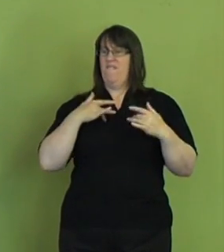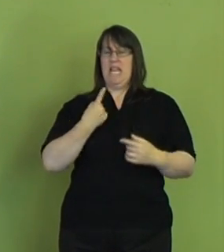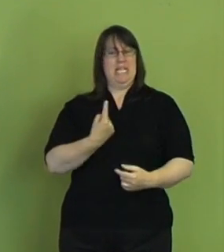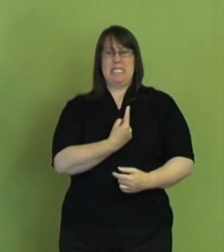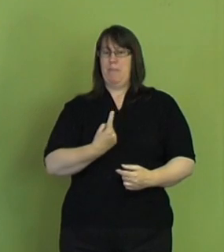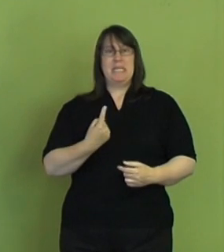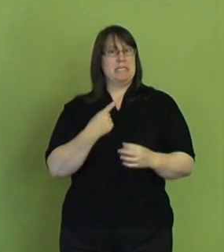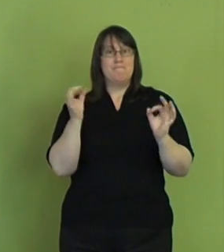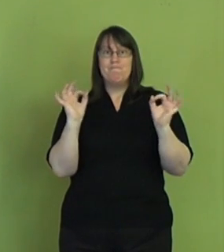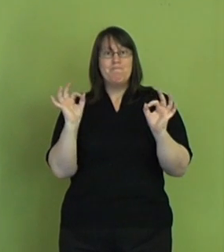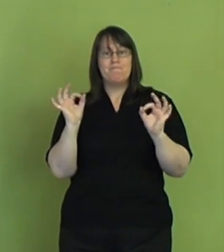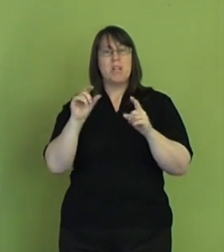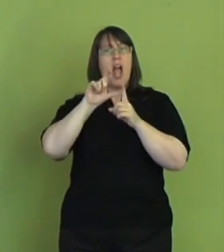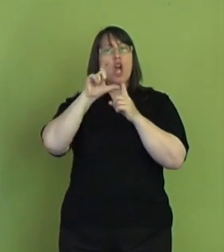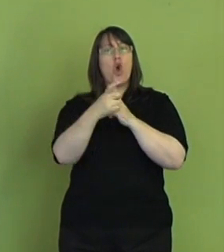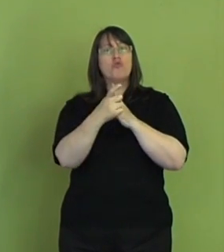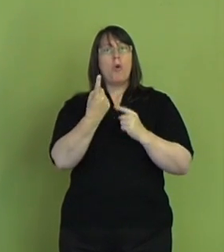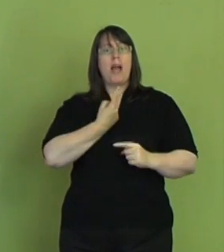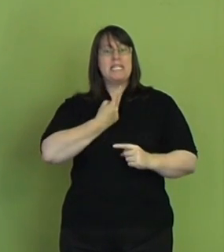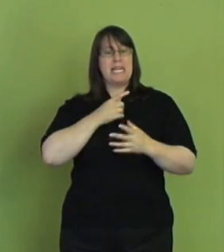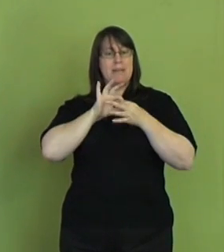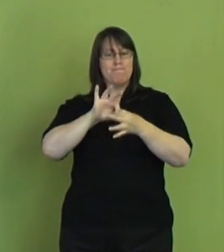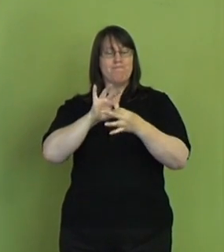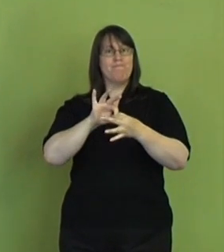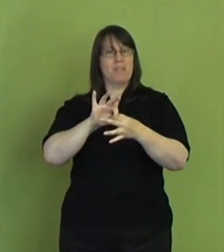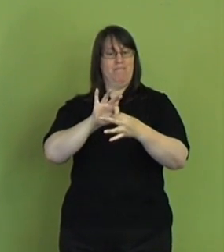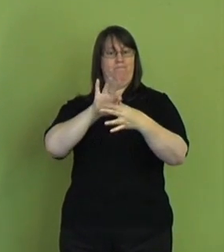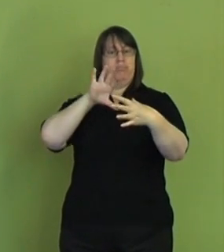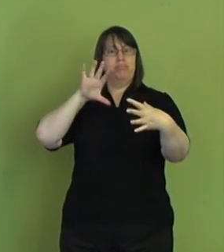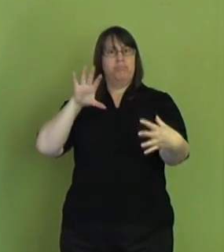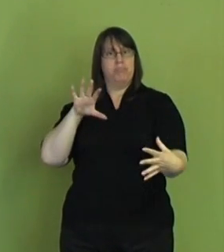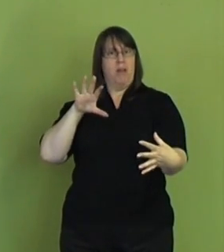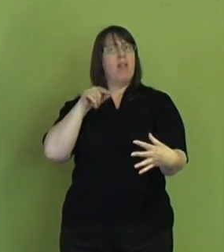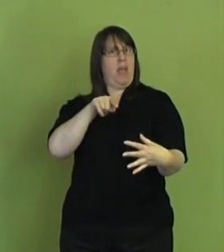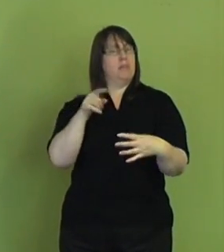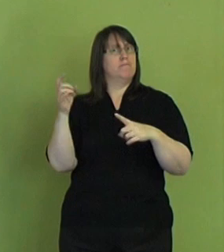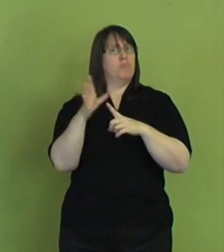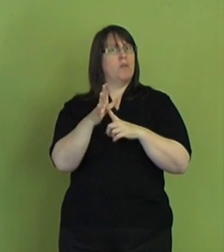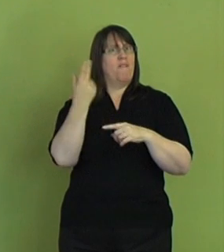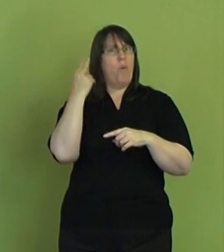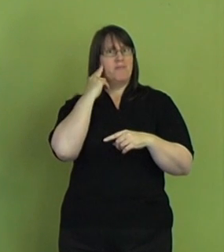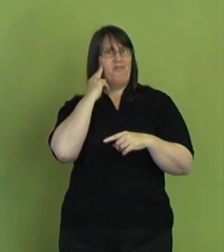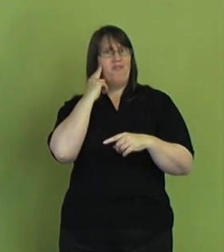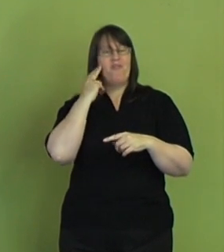loss of cultural identity or belonging can be a huge one for a number of people,